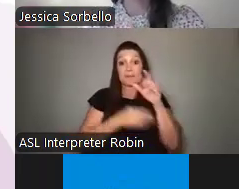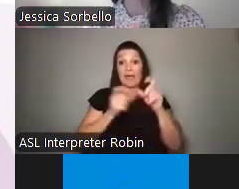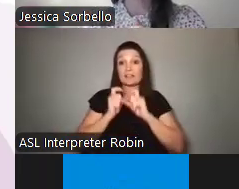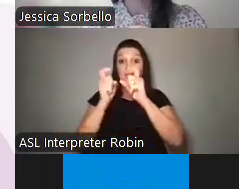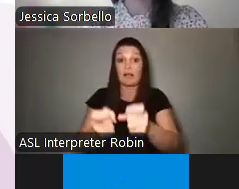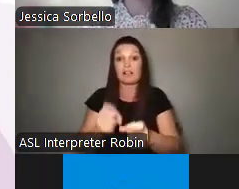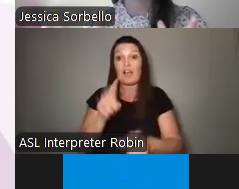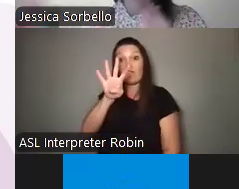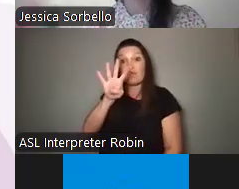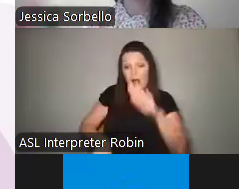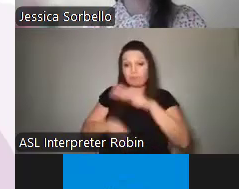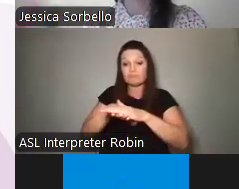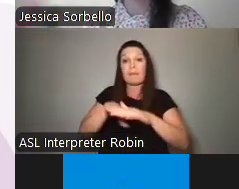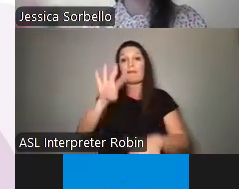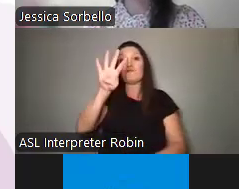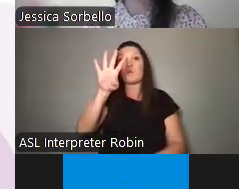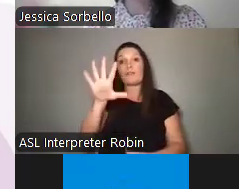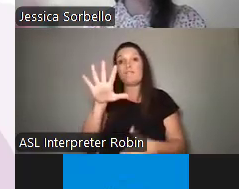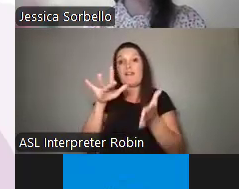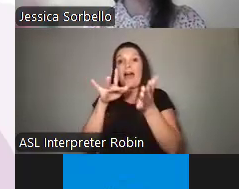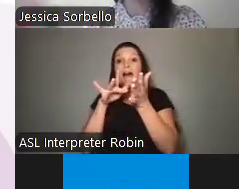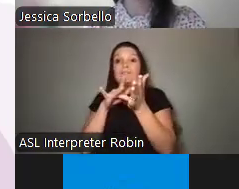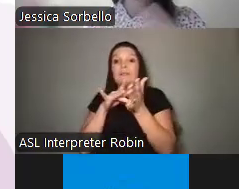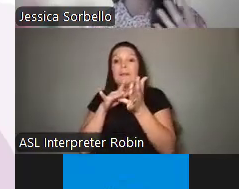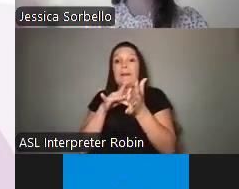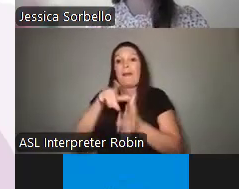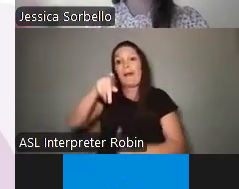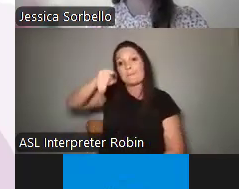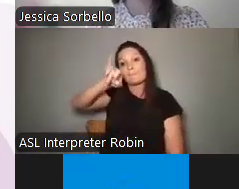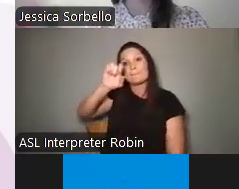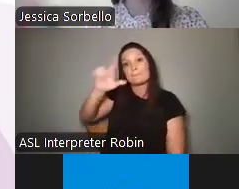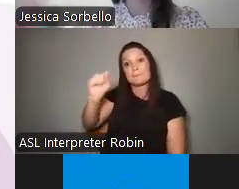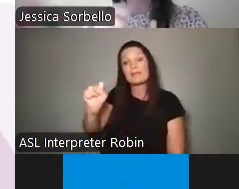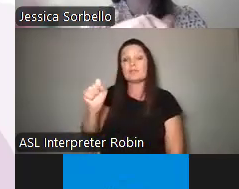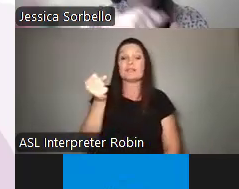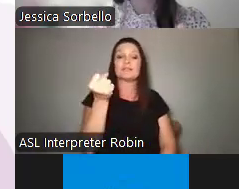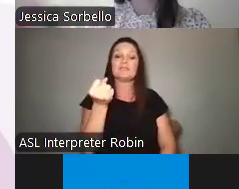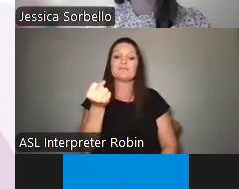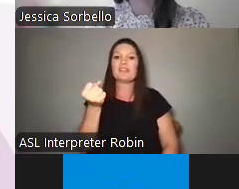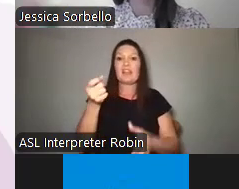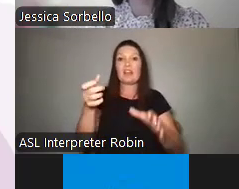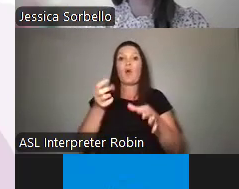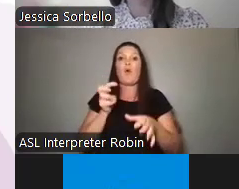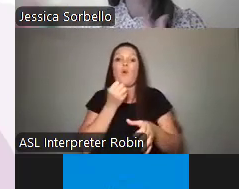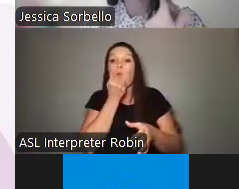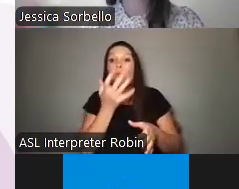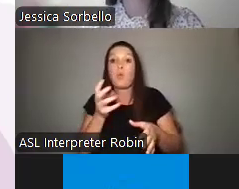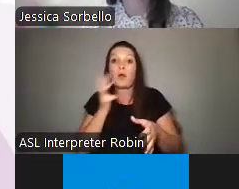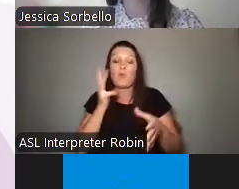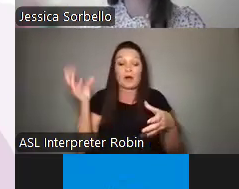medication and sales closed and you can throw it away in your trash. Because it is deactivated it is in the a